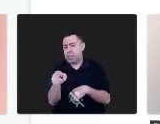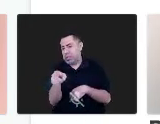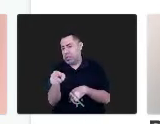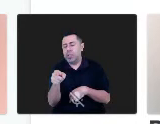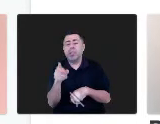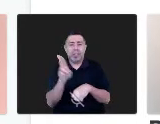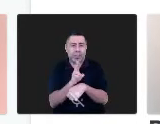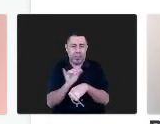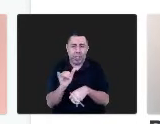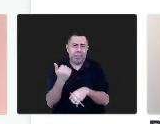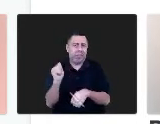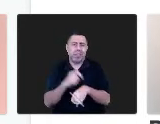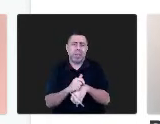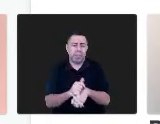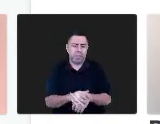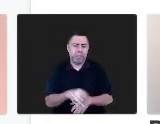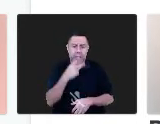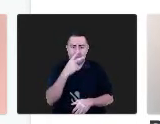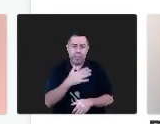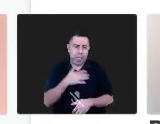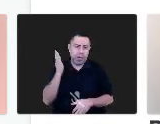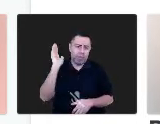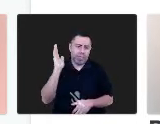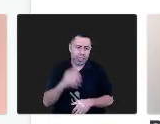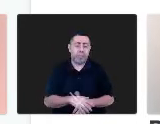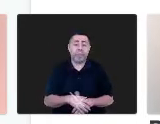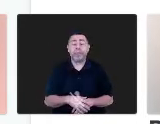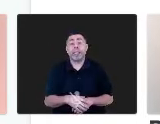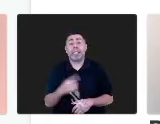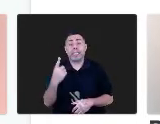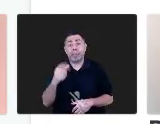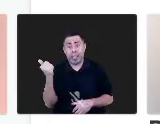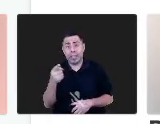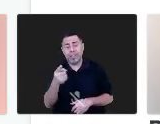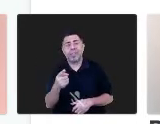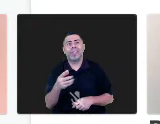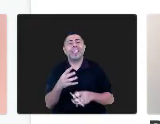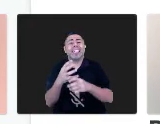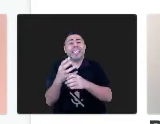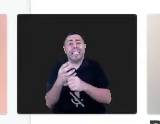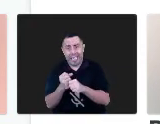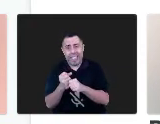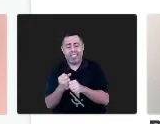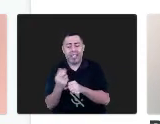yeah um so the other thing is get a job search buddy all right find someone else who's going